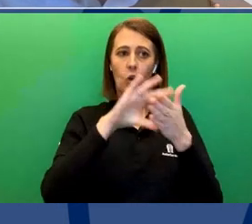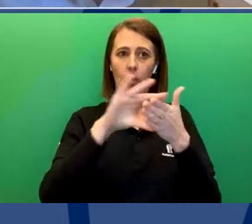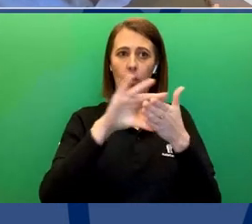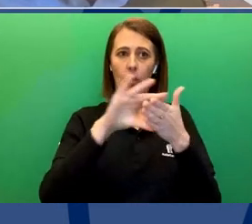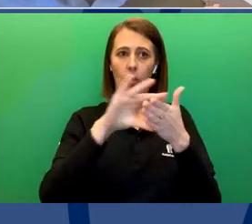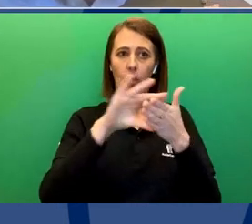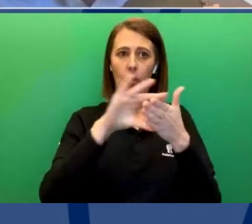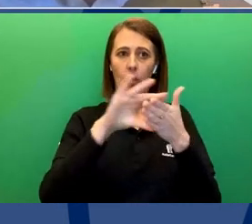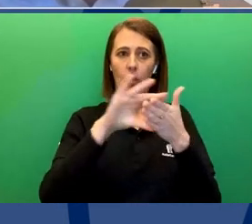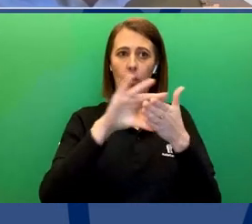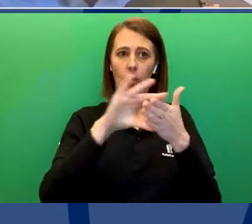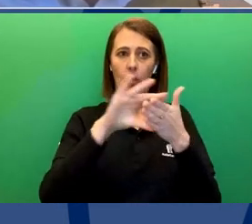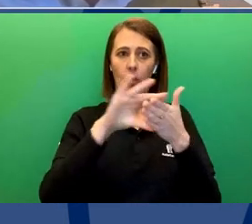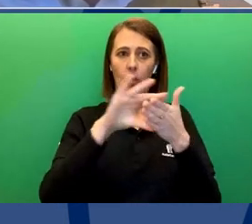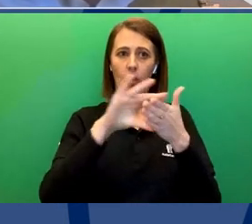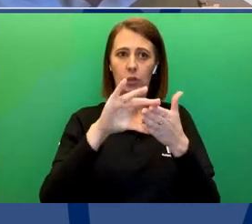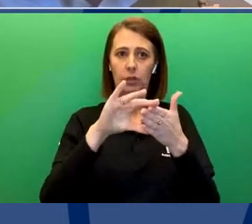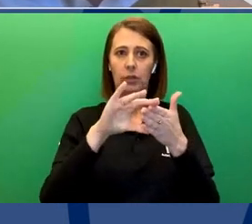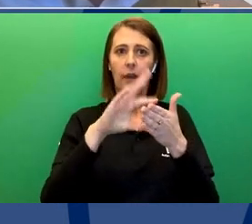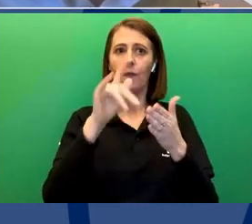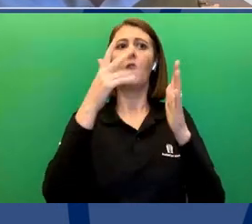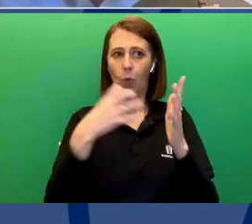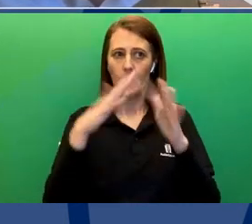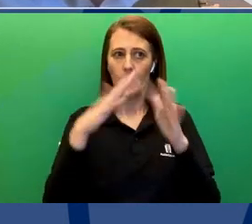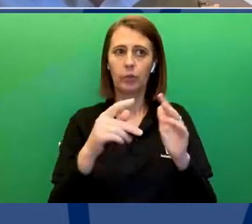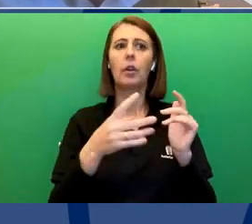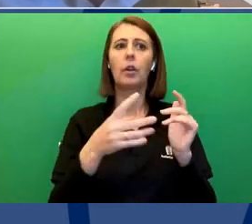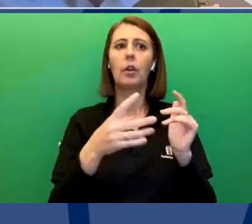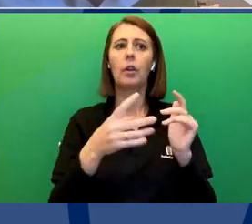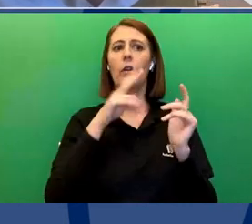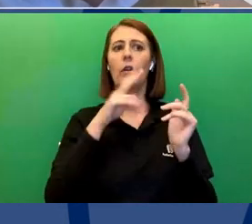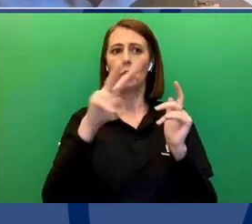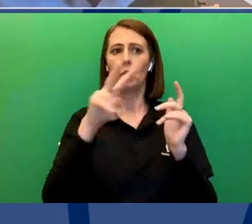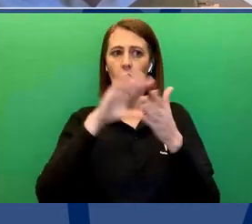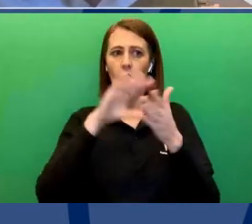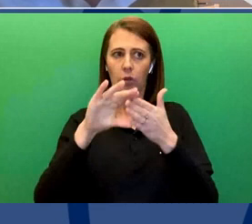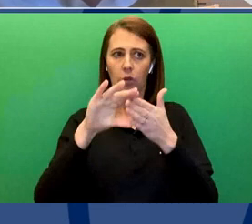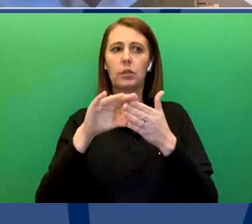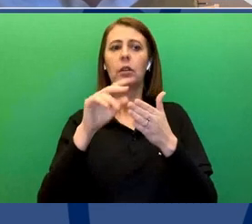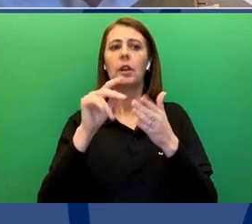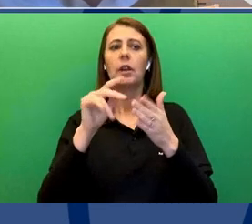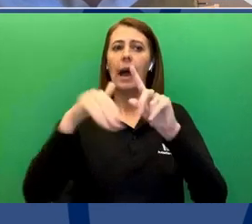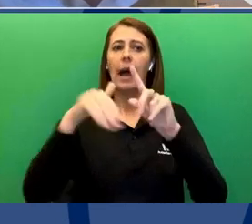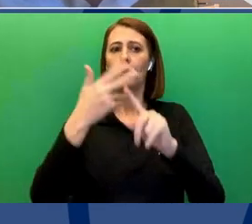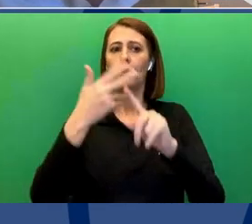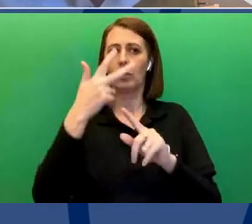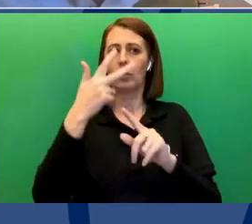$450 for the loss of eight ‑ up to eight hours ‑ sorry, more than eight hours to